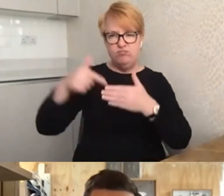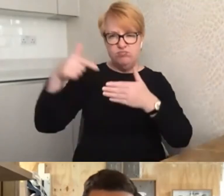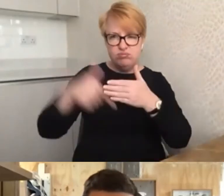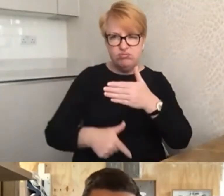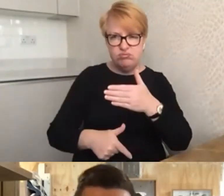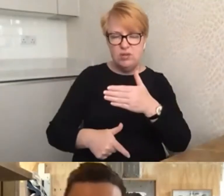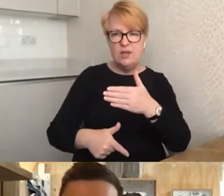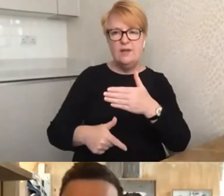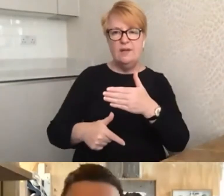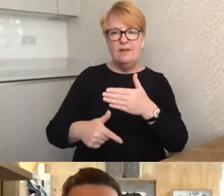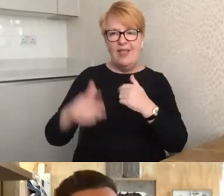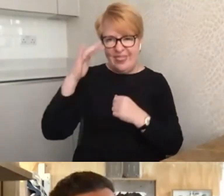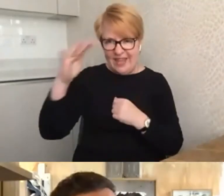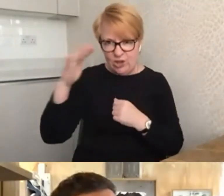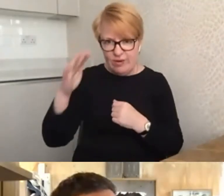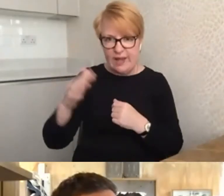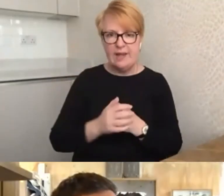with the ideas of a text and the things that connect us,